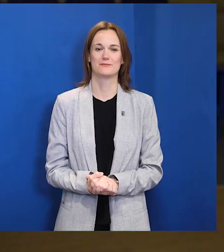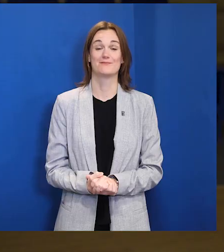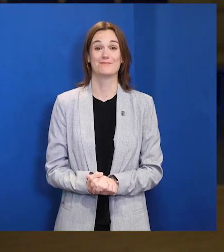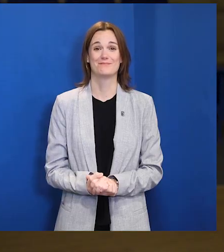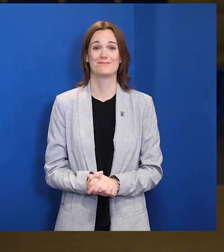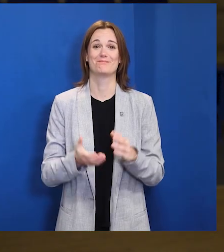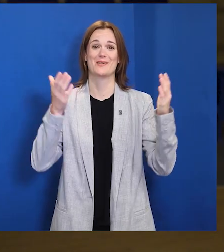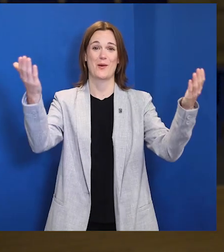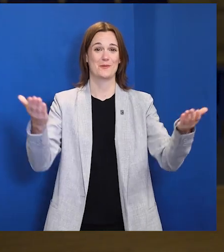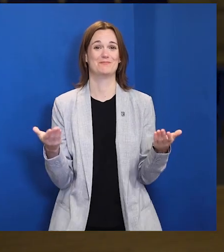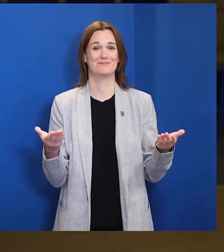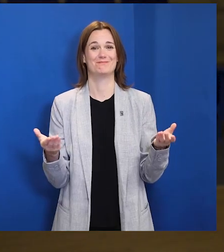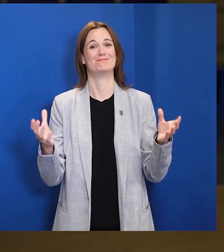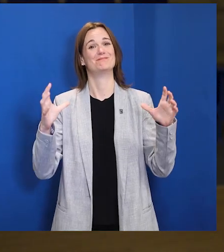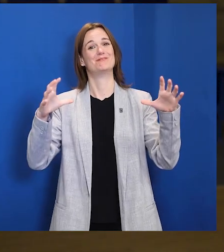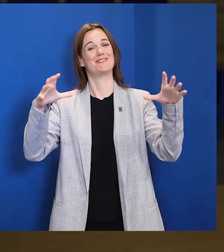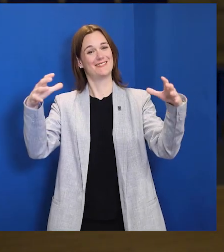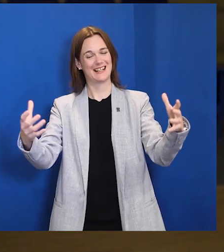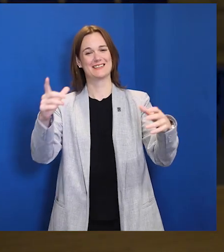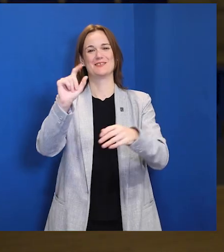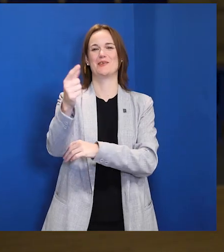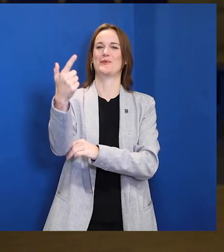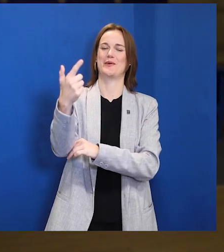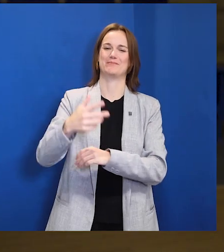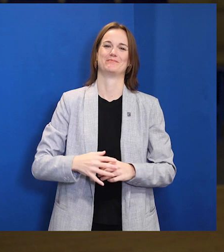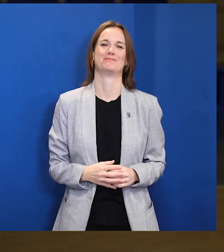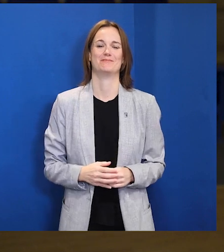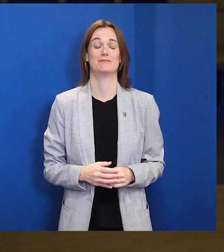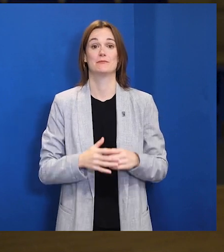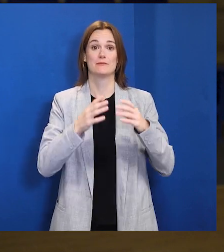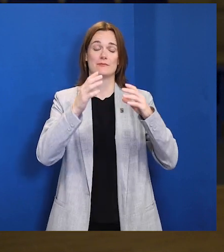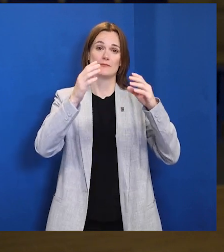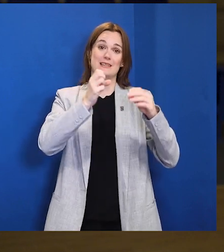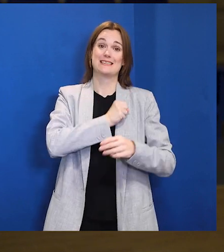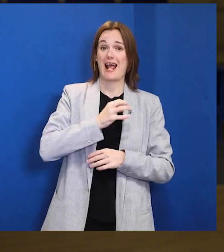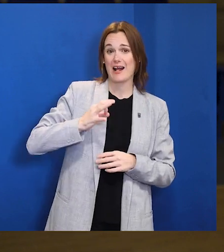Welcome graduating class of 2021. To all staff, faculty,